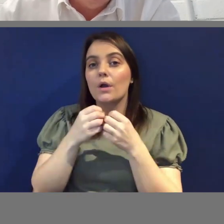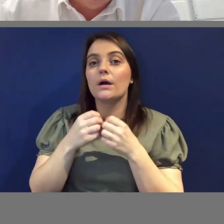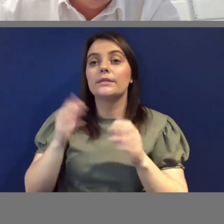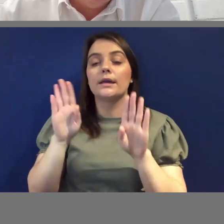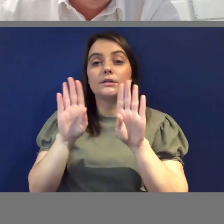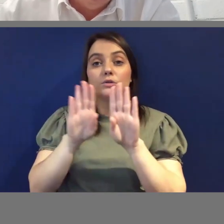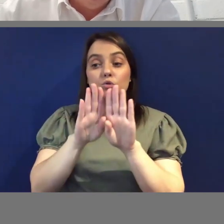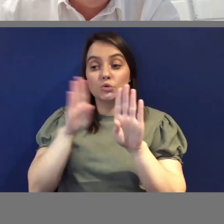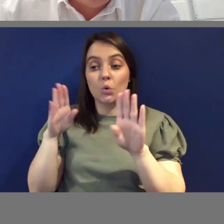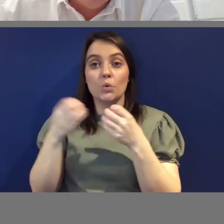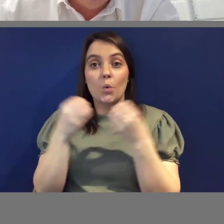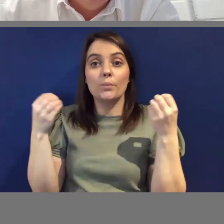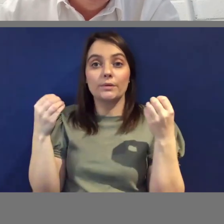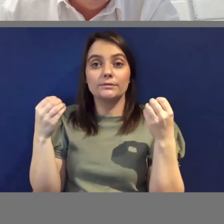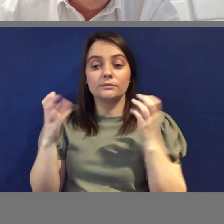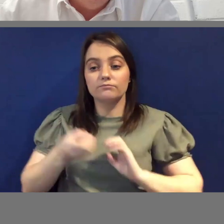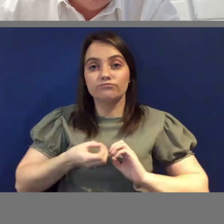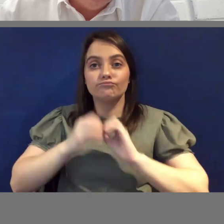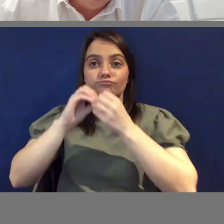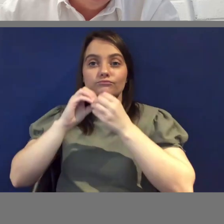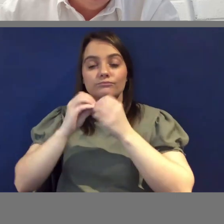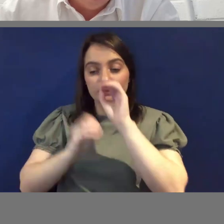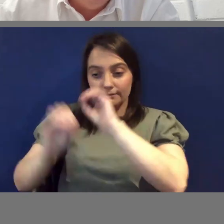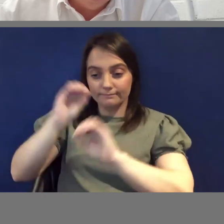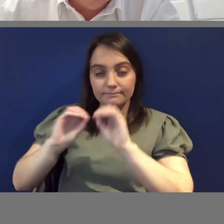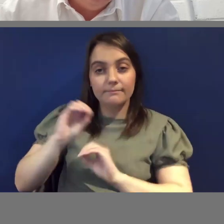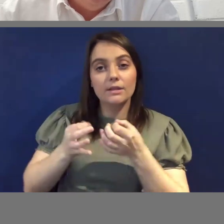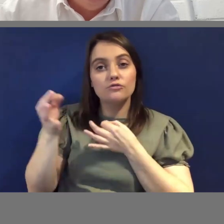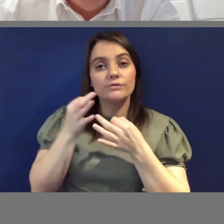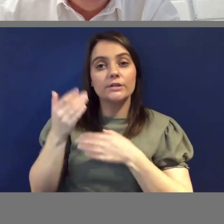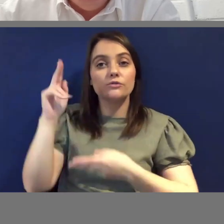and stuff like that so coming up with a strategy around minimizing the number of doors that people